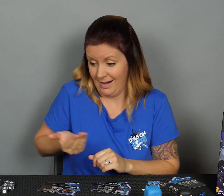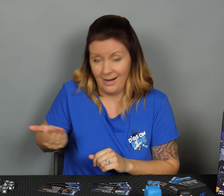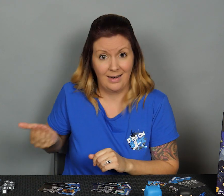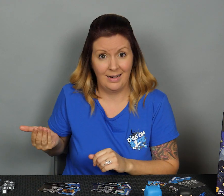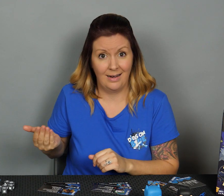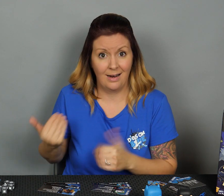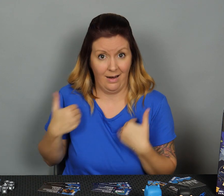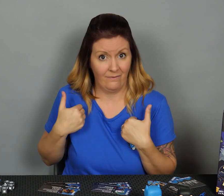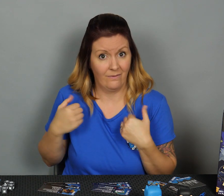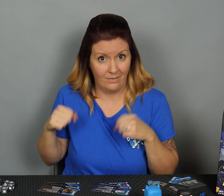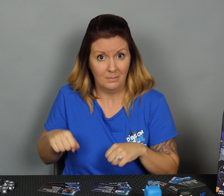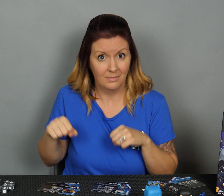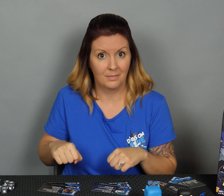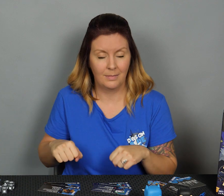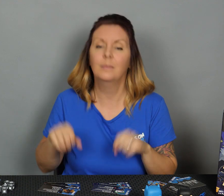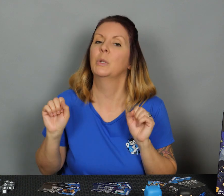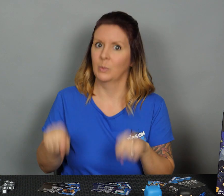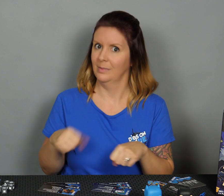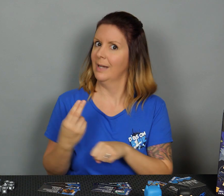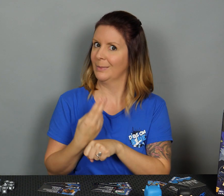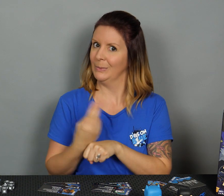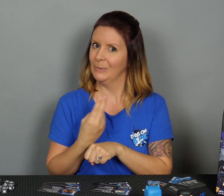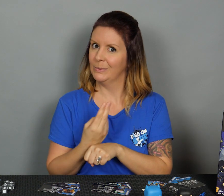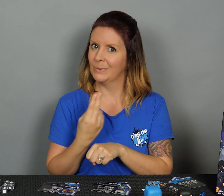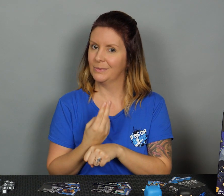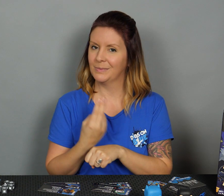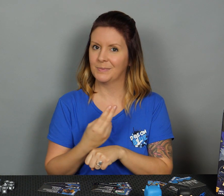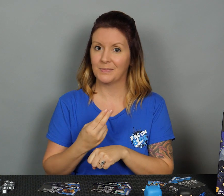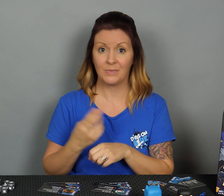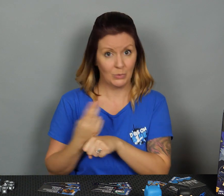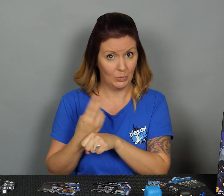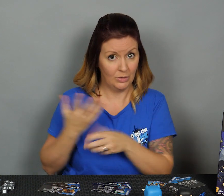If the character has an item, you can choose to use that.